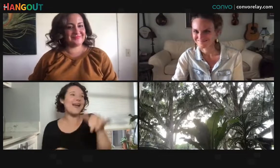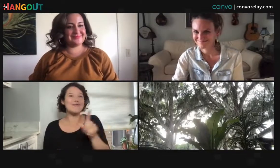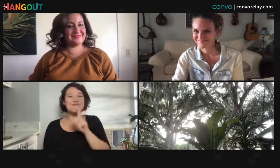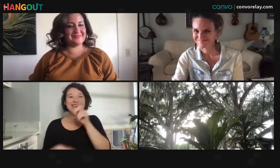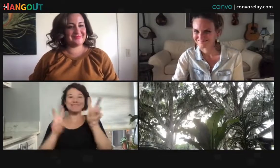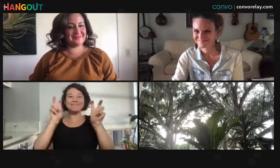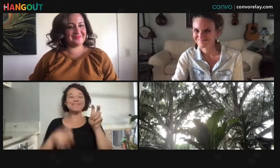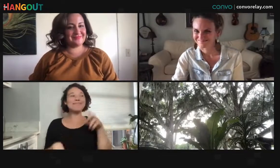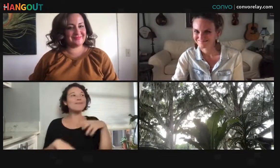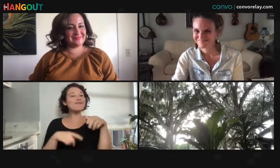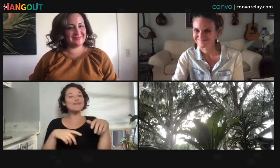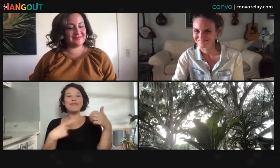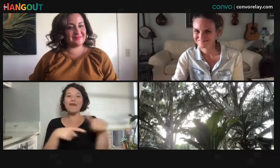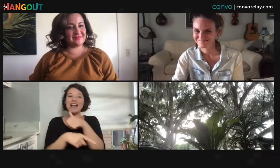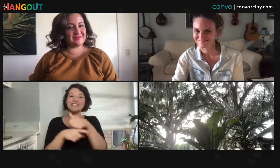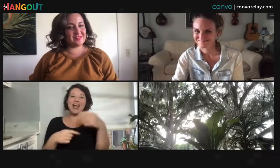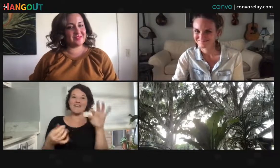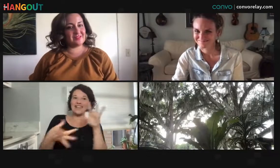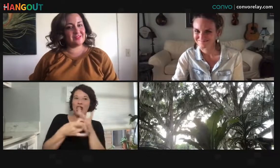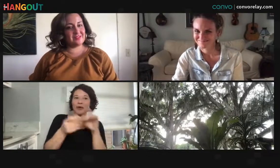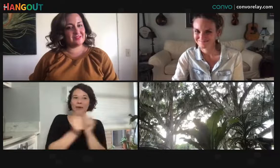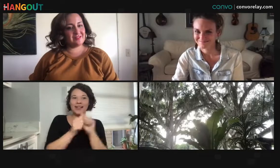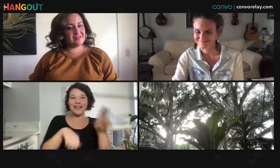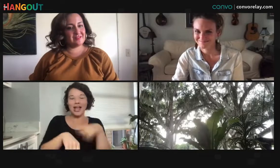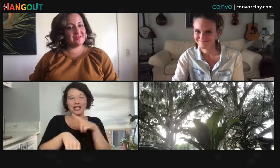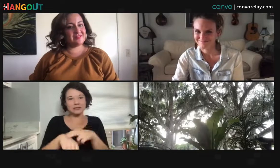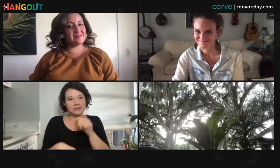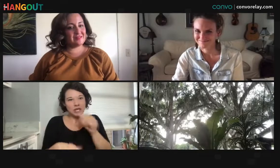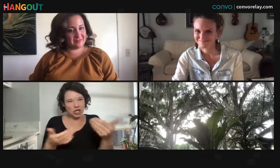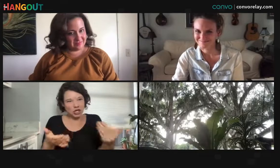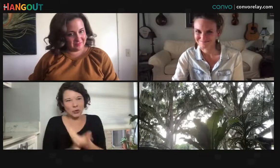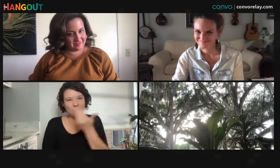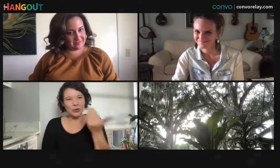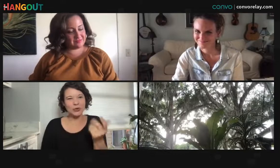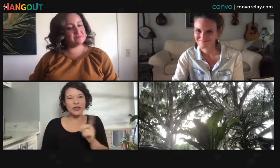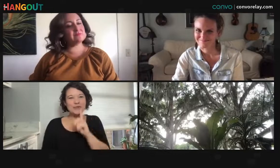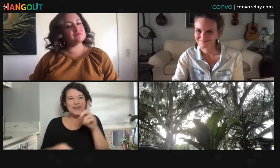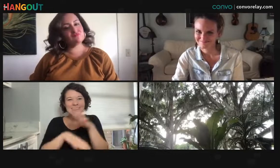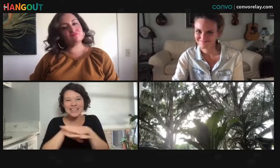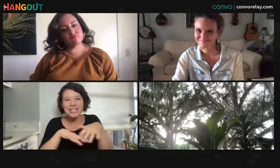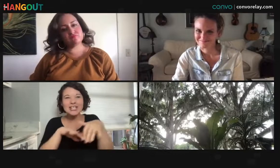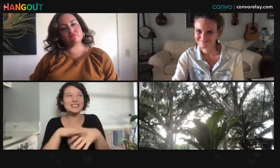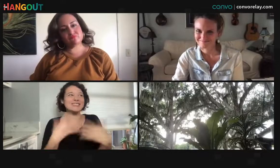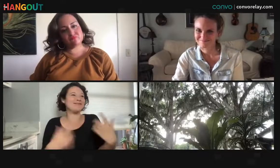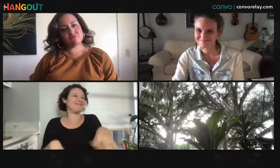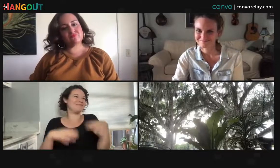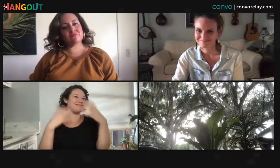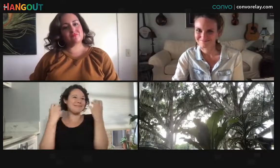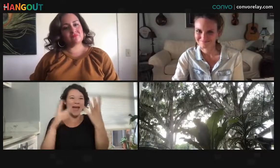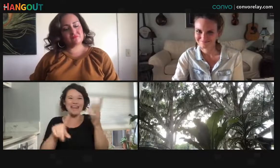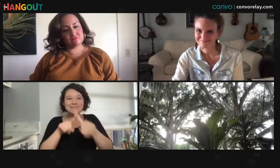new concept so i do just want to share that the practice of connecting with nature is not new it's actually